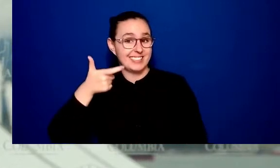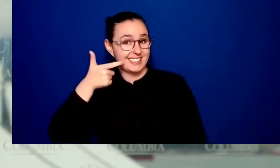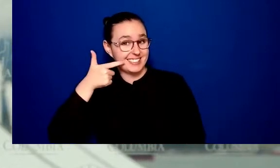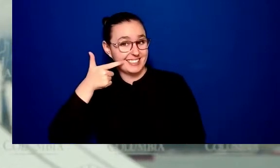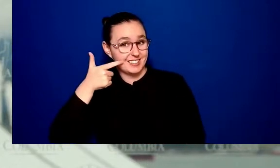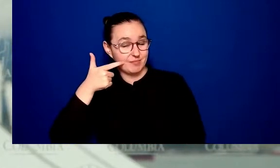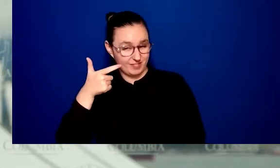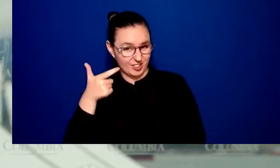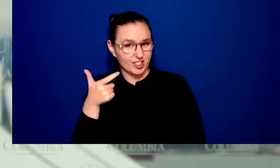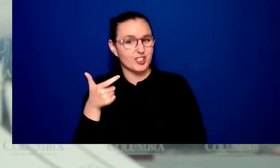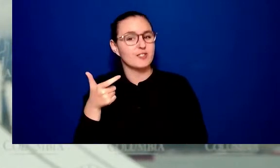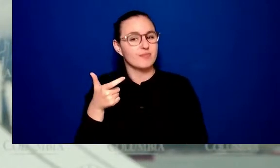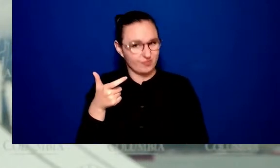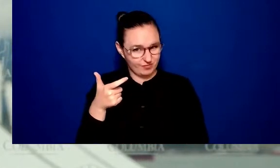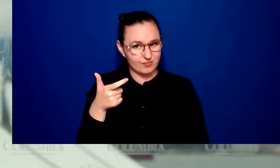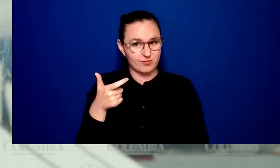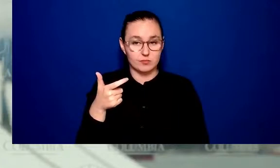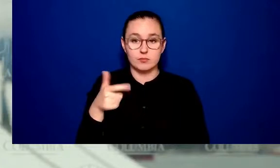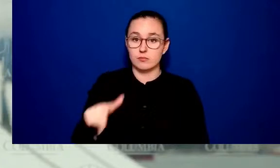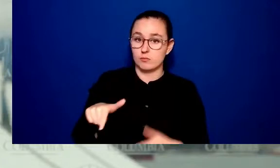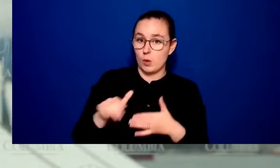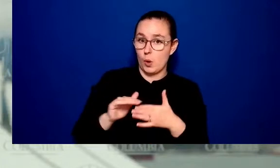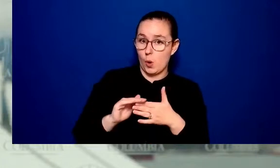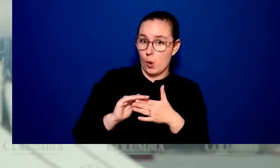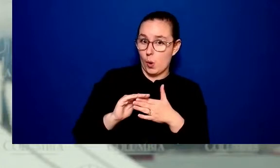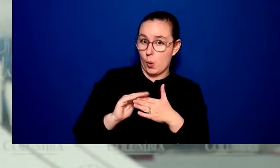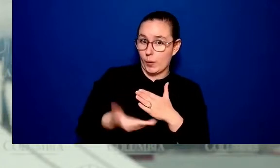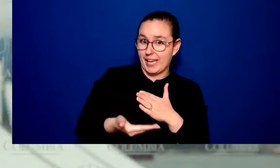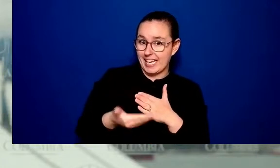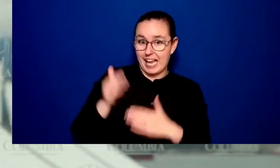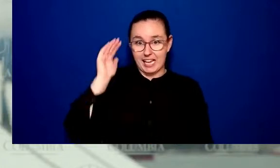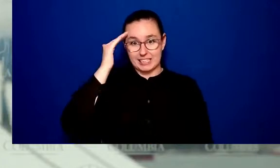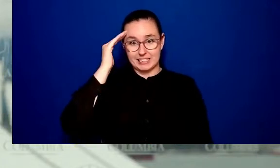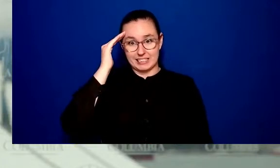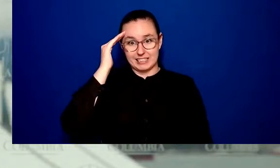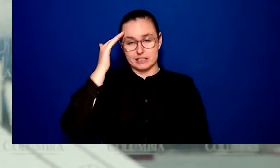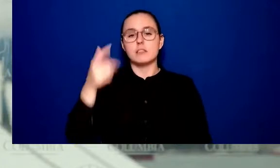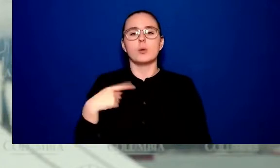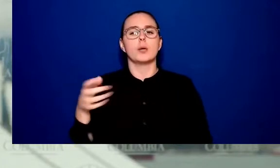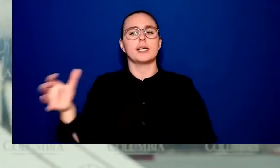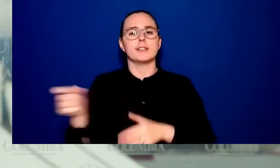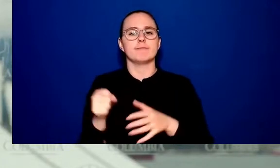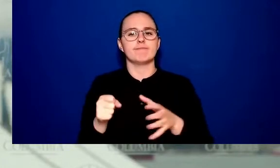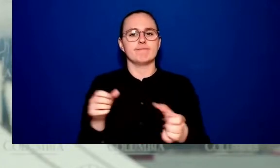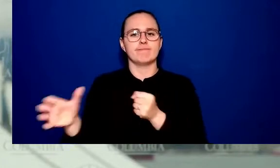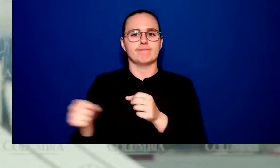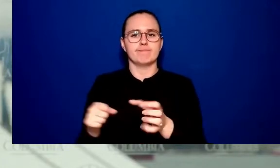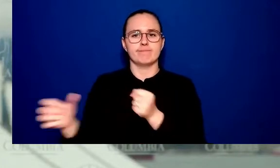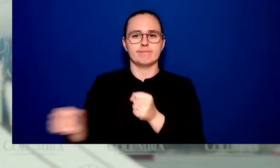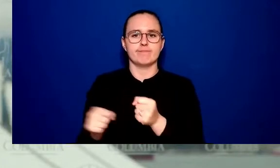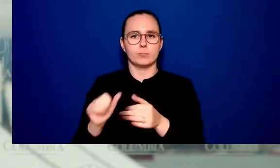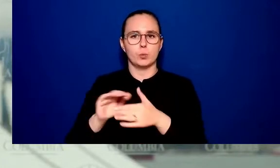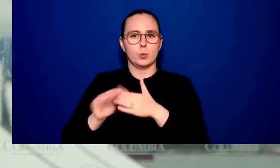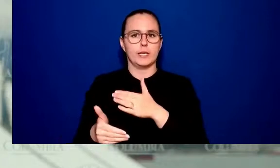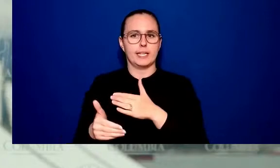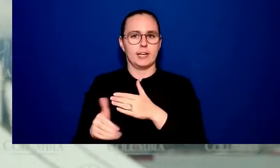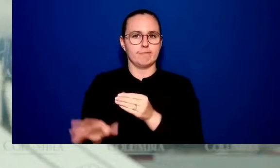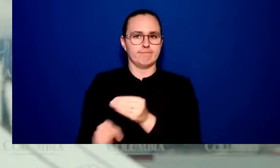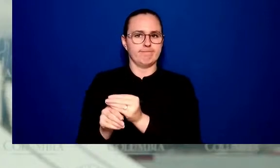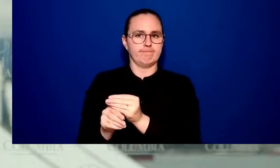under significant. With significant number of calls for ambulance paramedics We've been